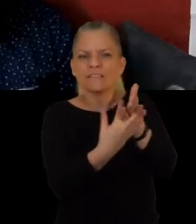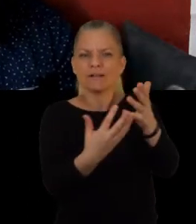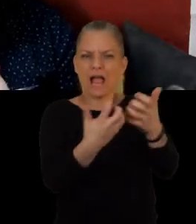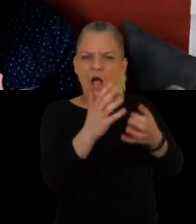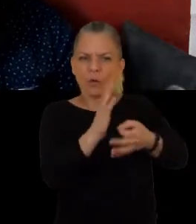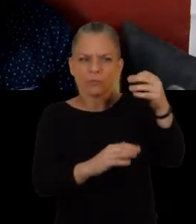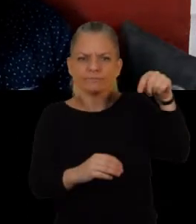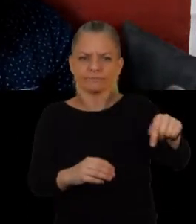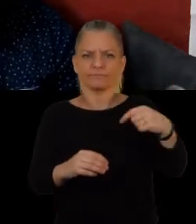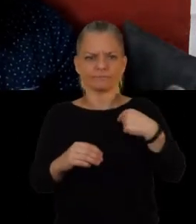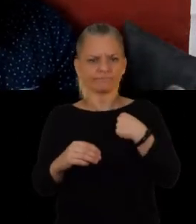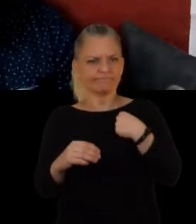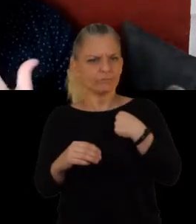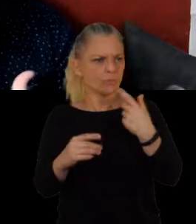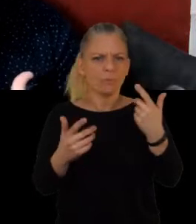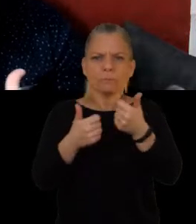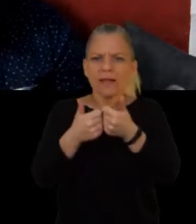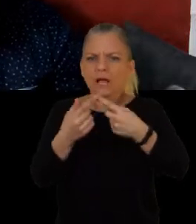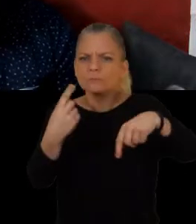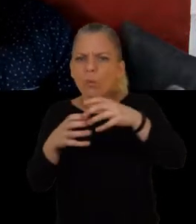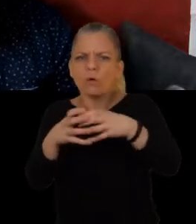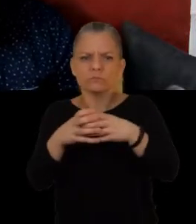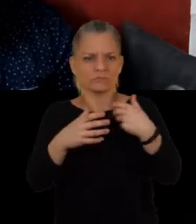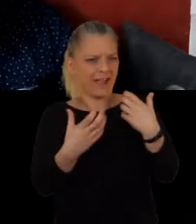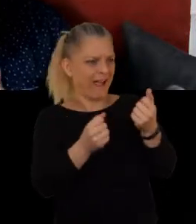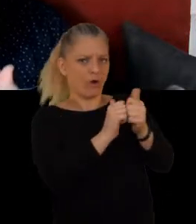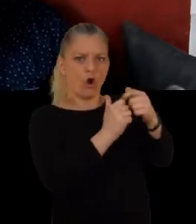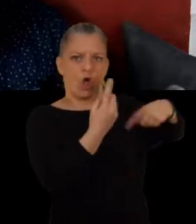health interventions better i'm personally very passionate about leadership and peer